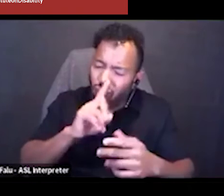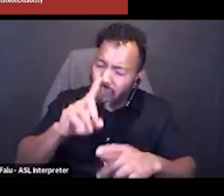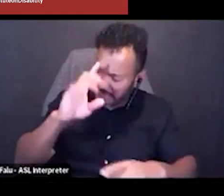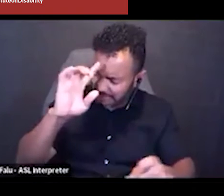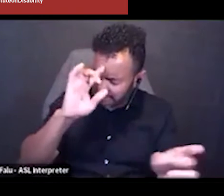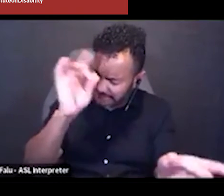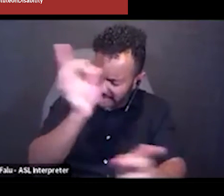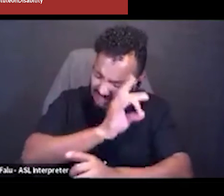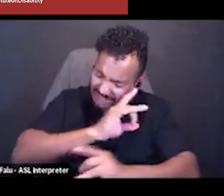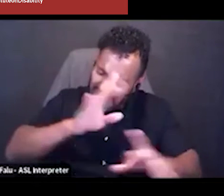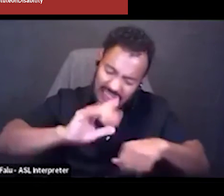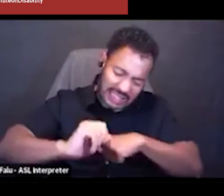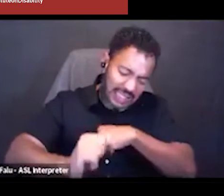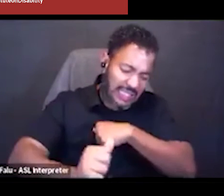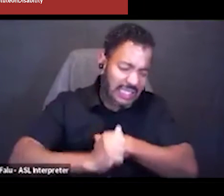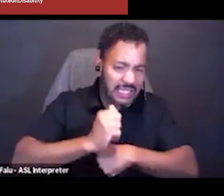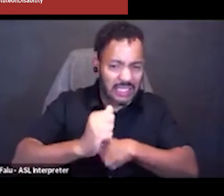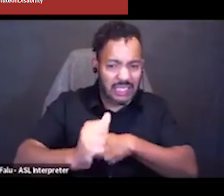viruses.